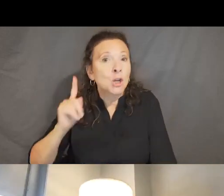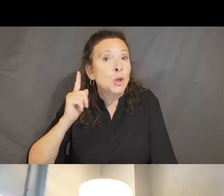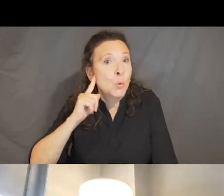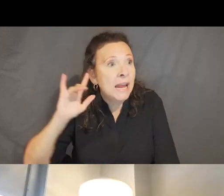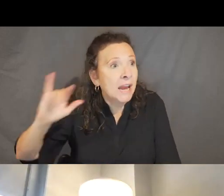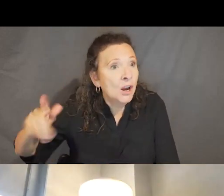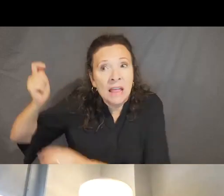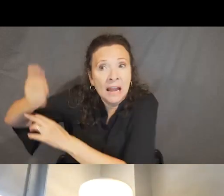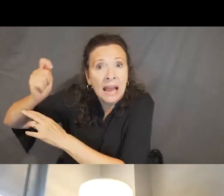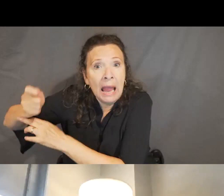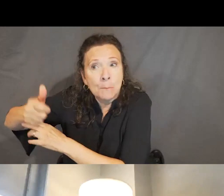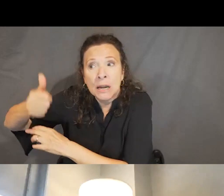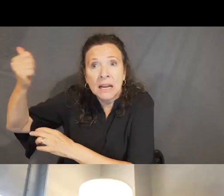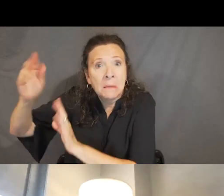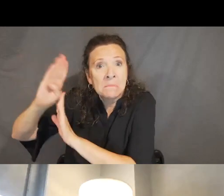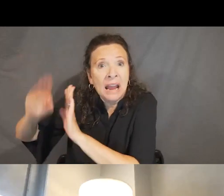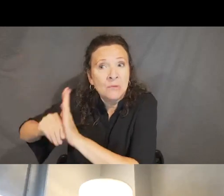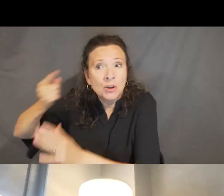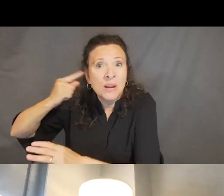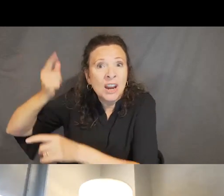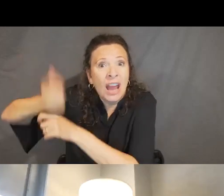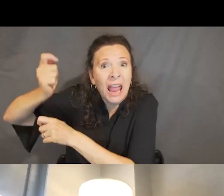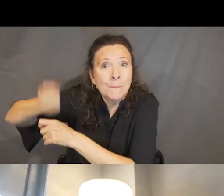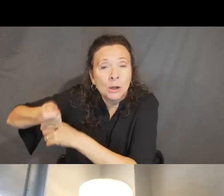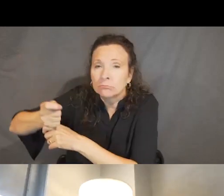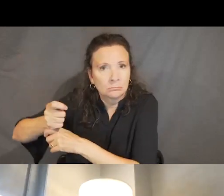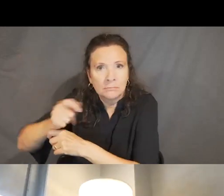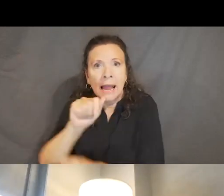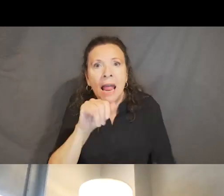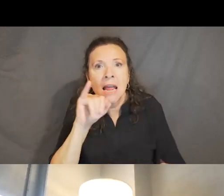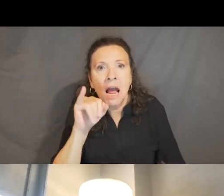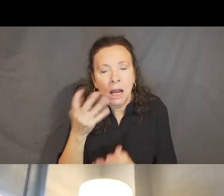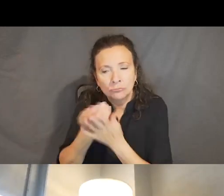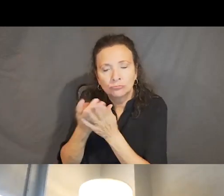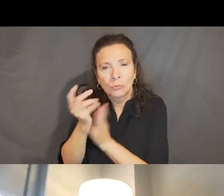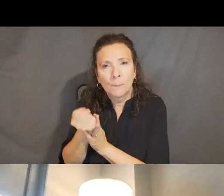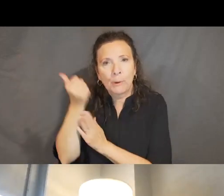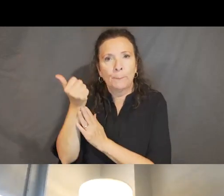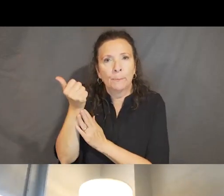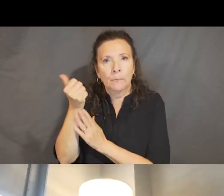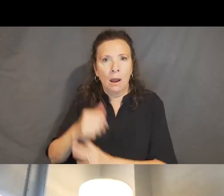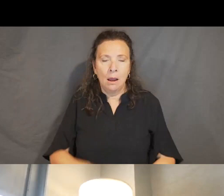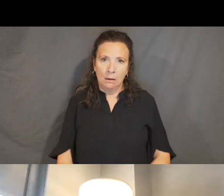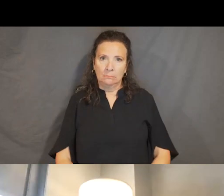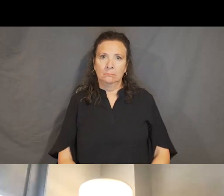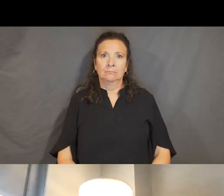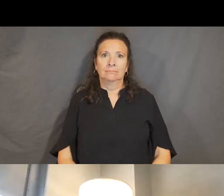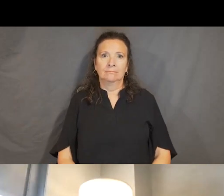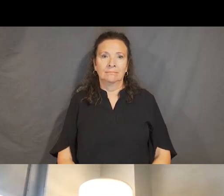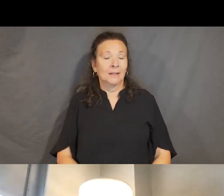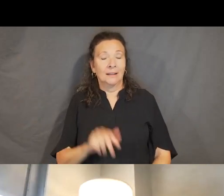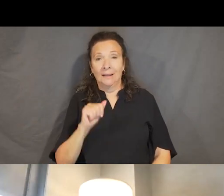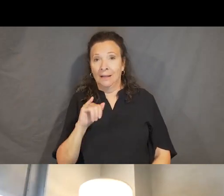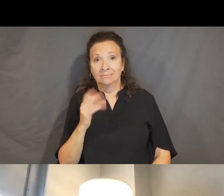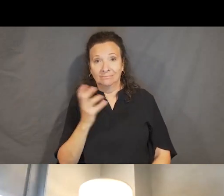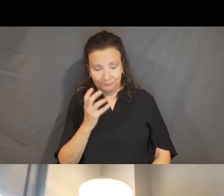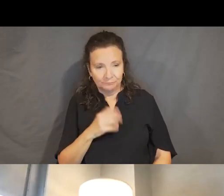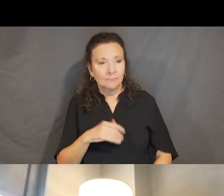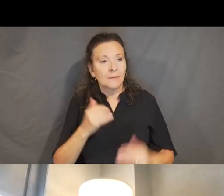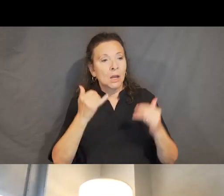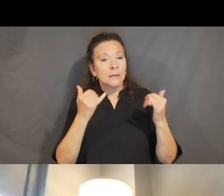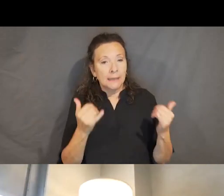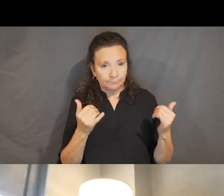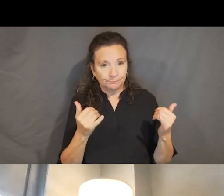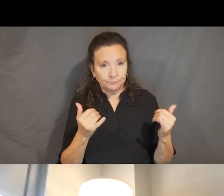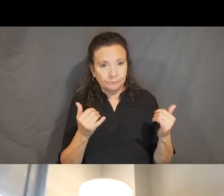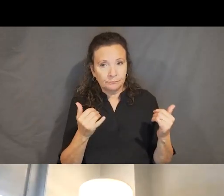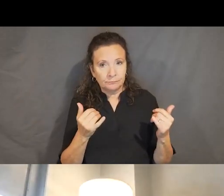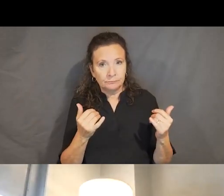no. Because AI filtered it out. Now, as we look at this, I am talking about the positive, and